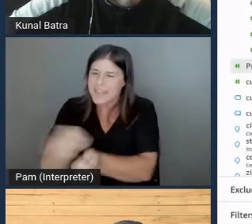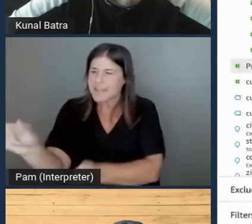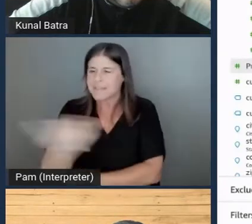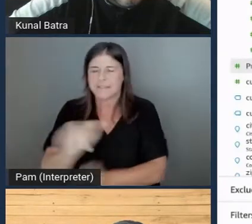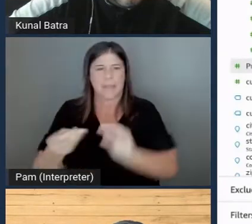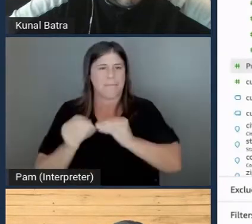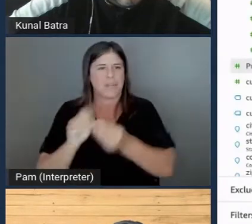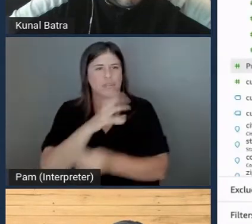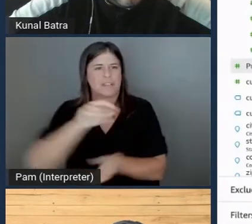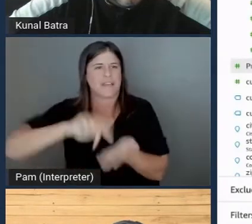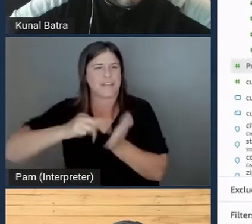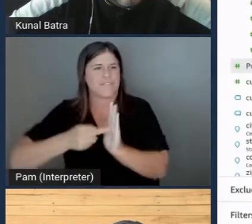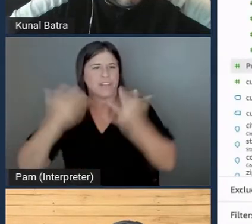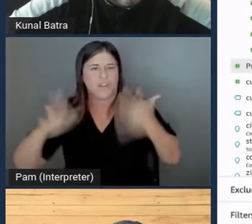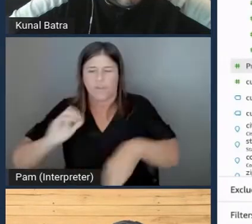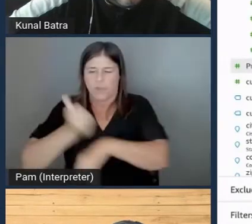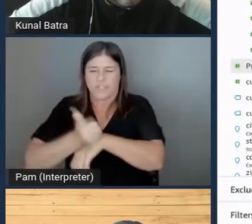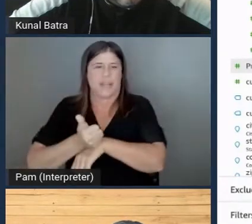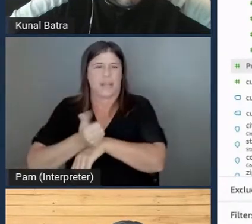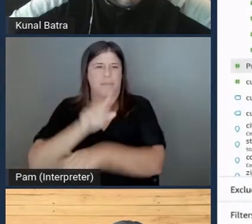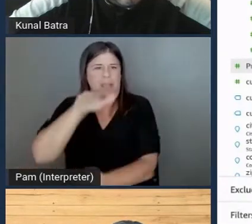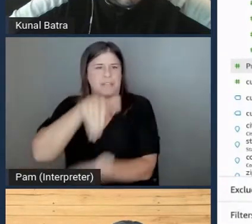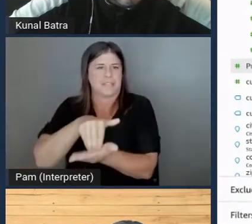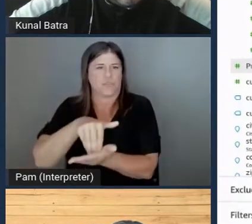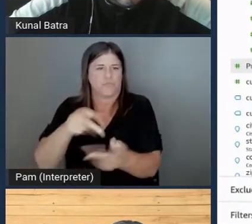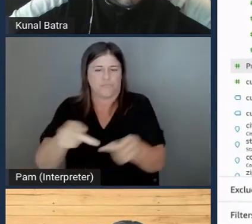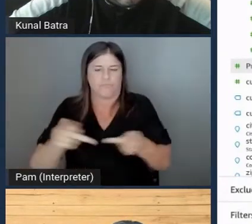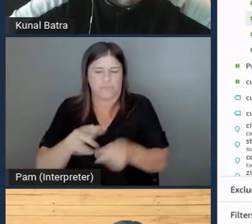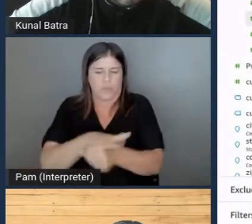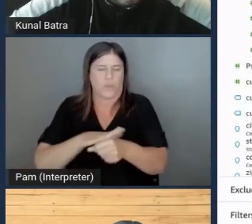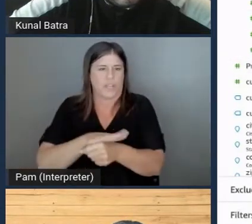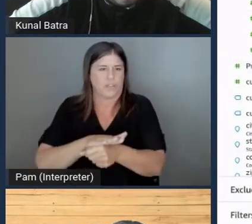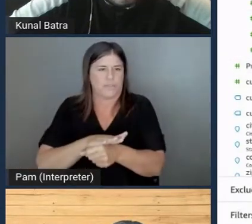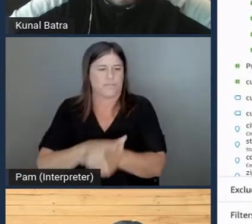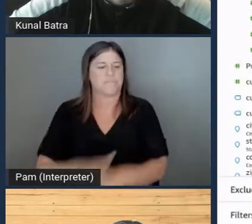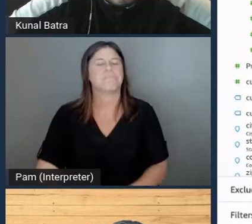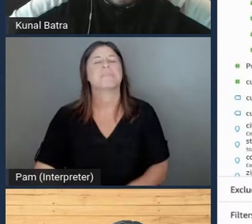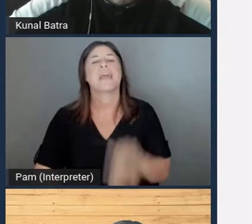that have defined as a central dataset. So that is .1.